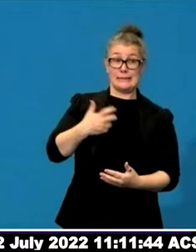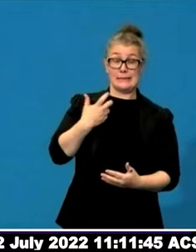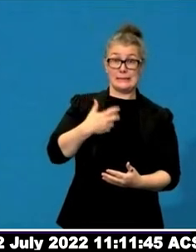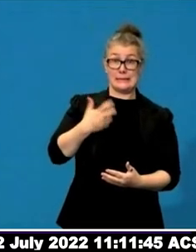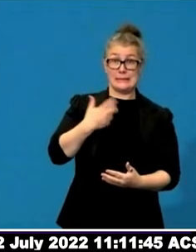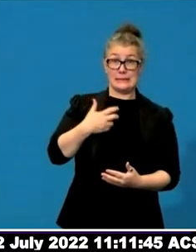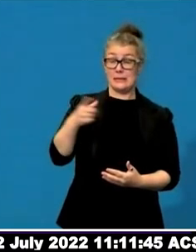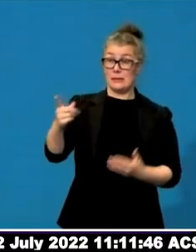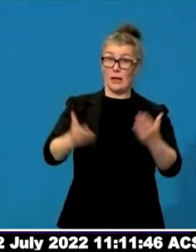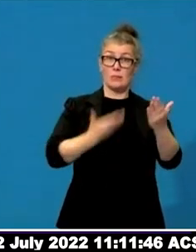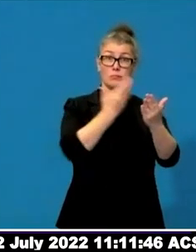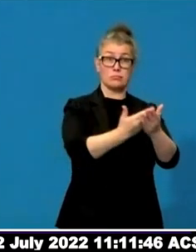actually ring up and ask?